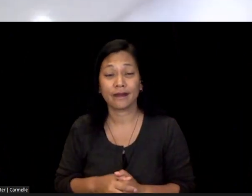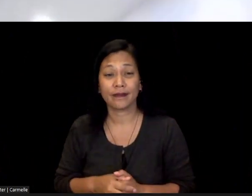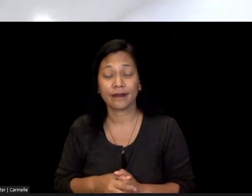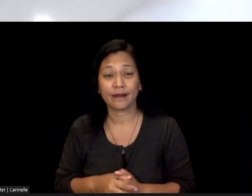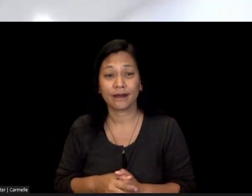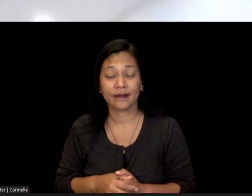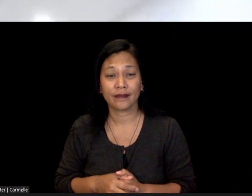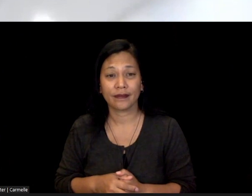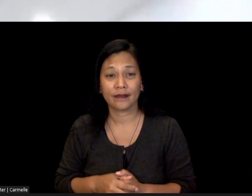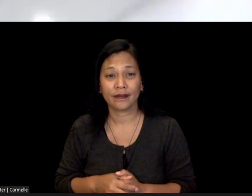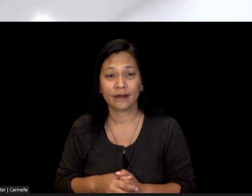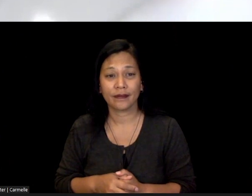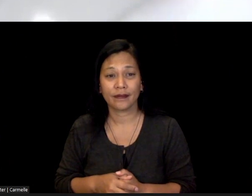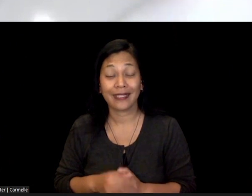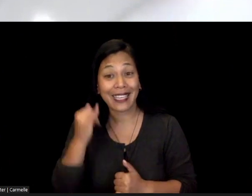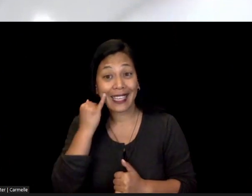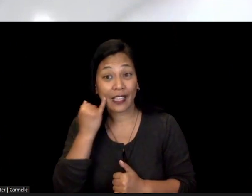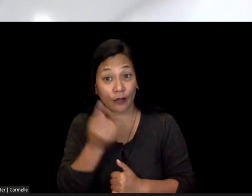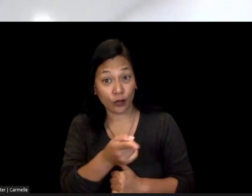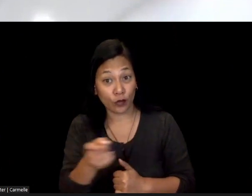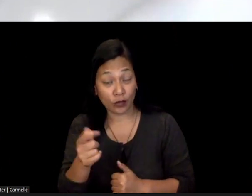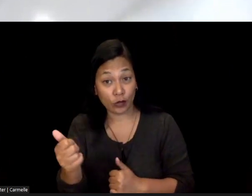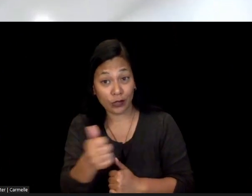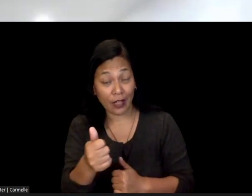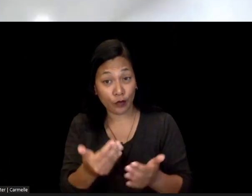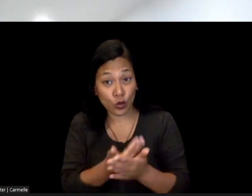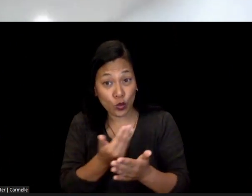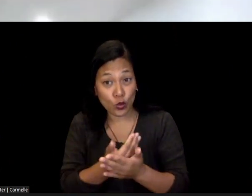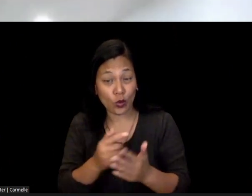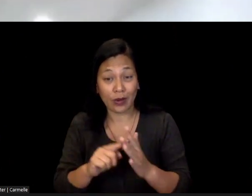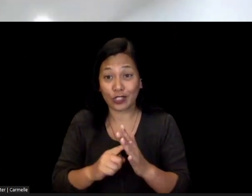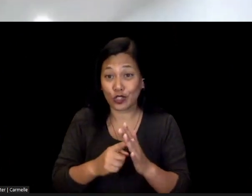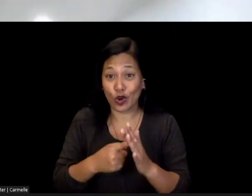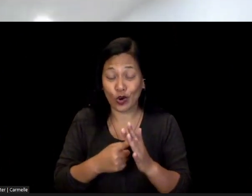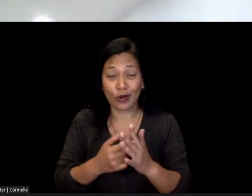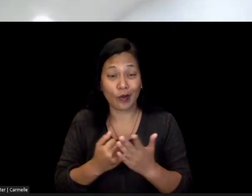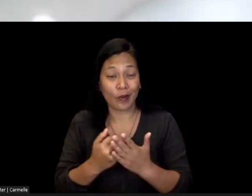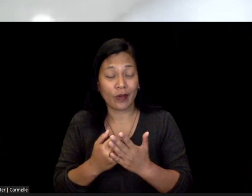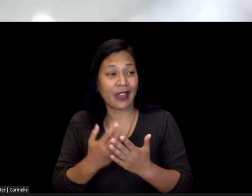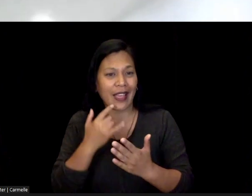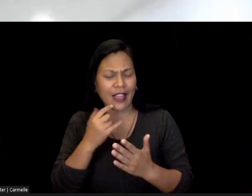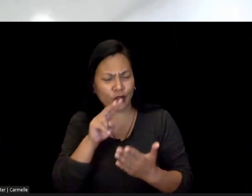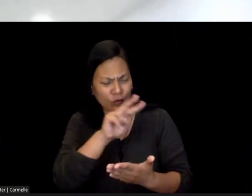Not every program, like if you're new and emerging and you look at the evaluation criteria, let's say in a selective